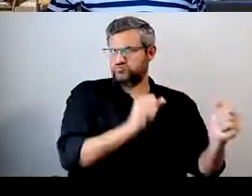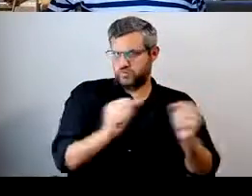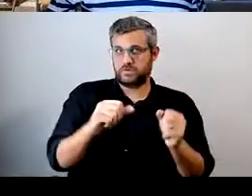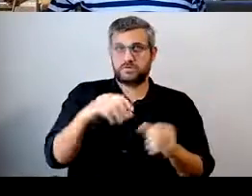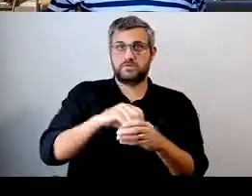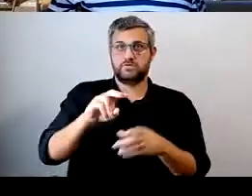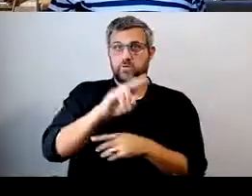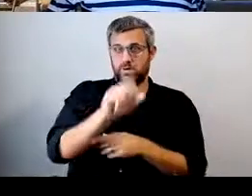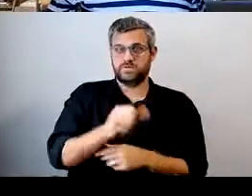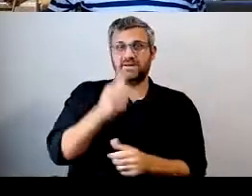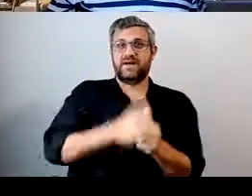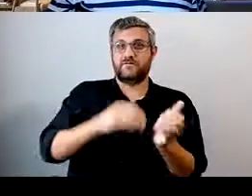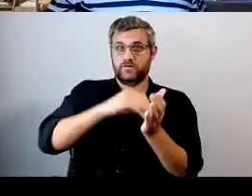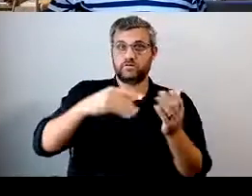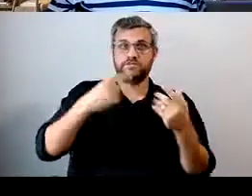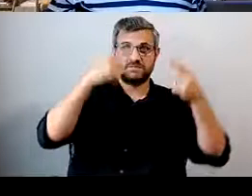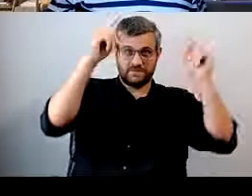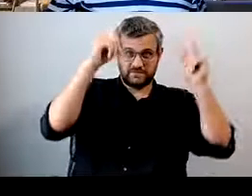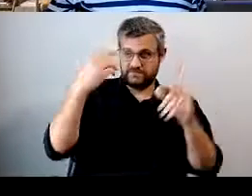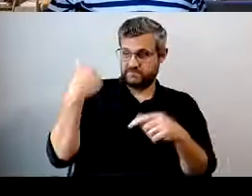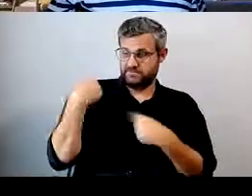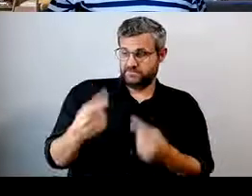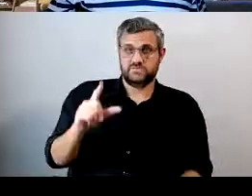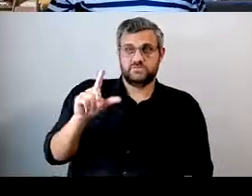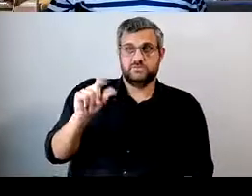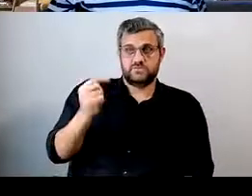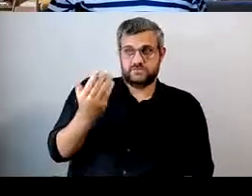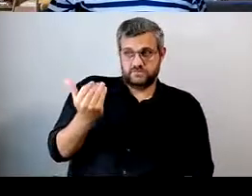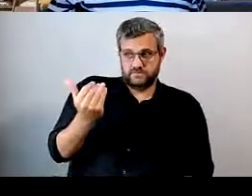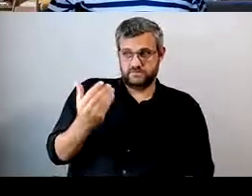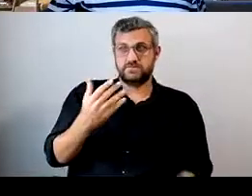Every Student Succeeds Act of 2015 and Strengthening Career